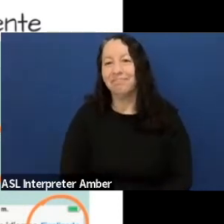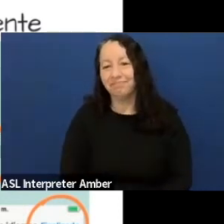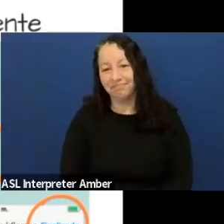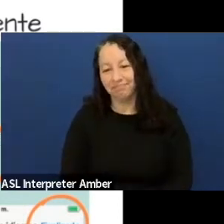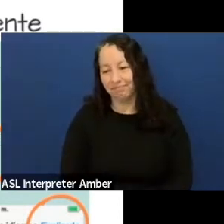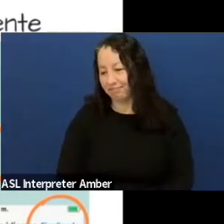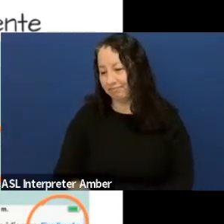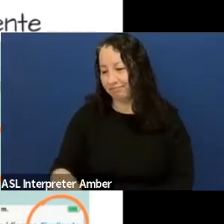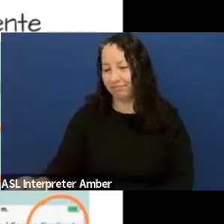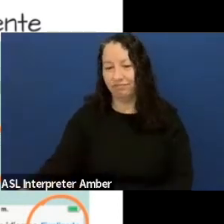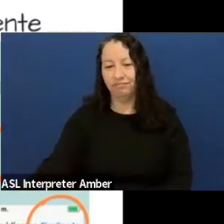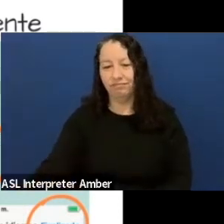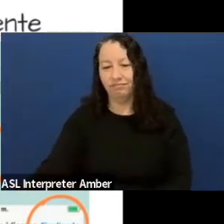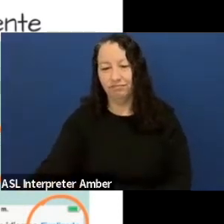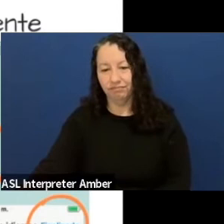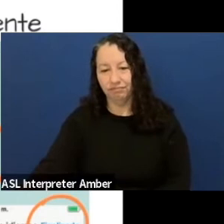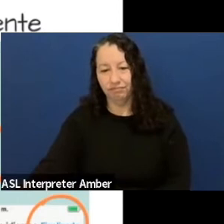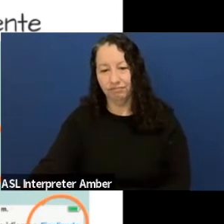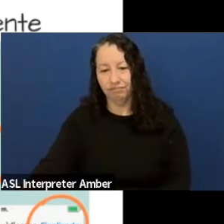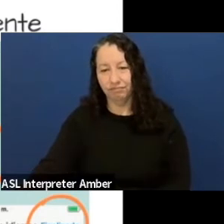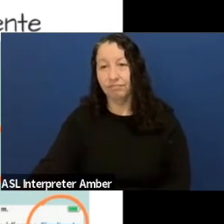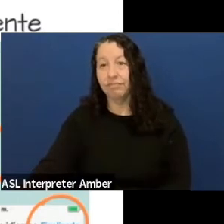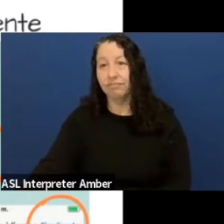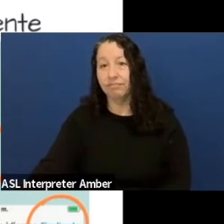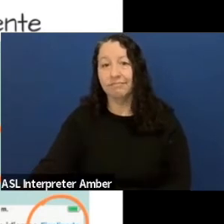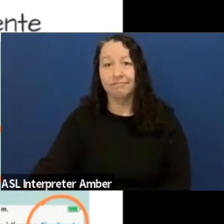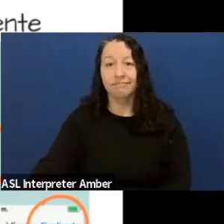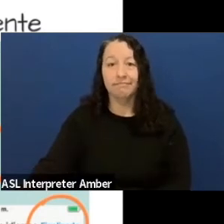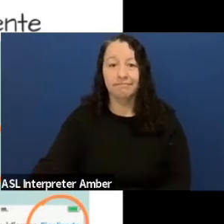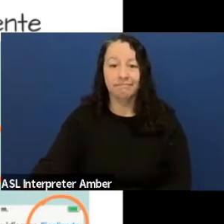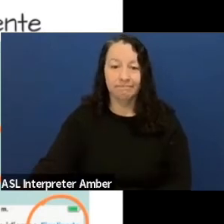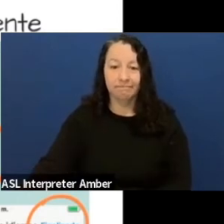más comuniquense con los de hoy o con yo o algunos de los otras personas de hoy y podemos